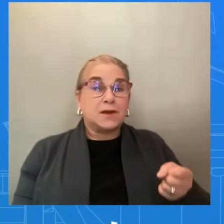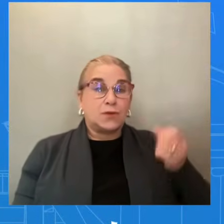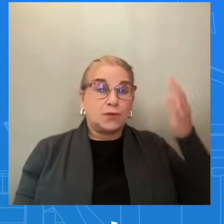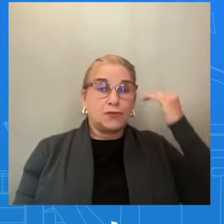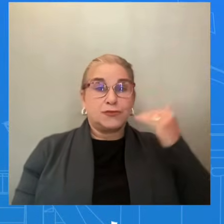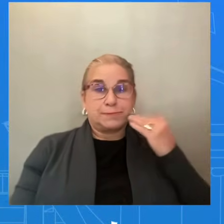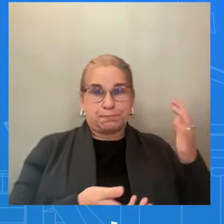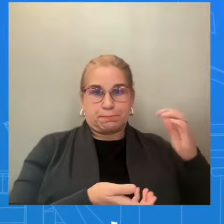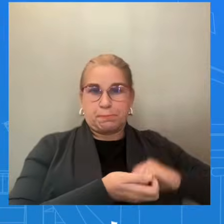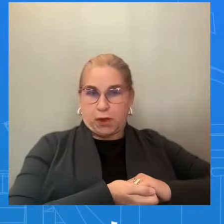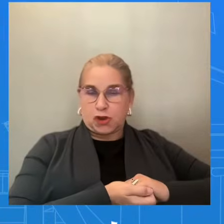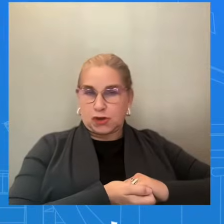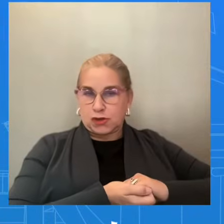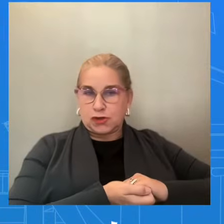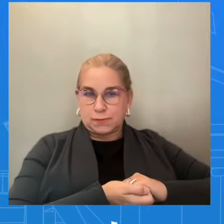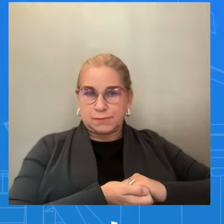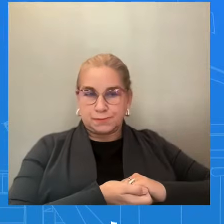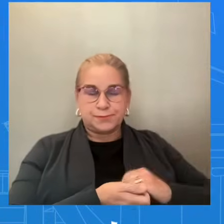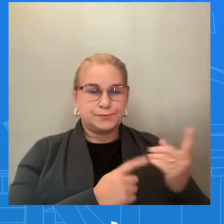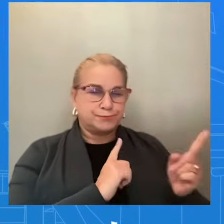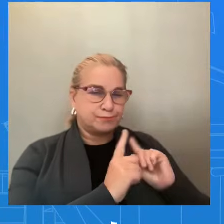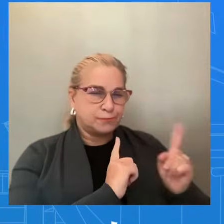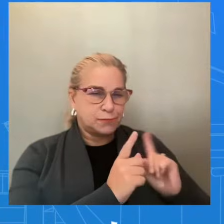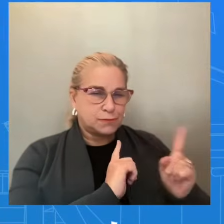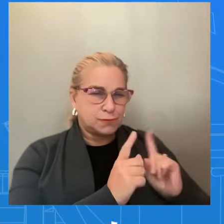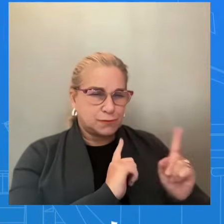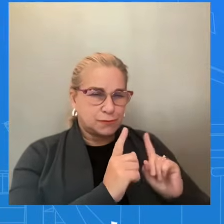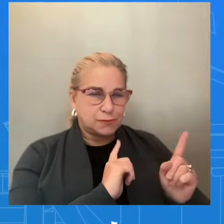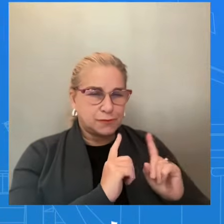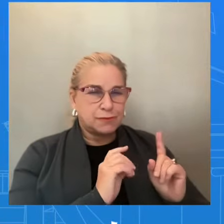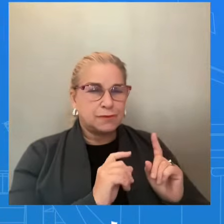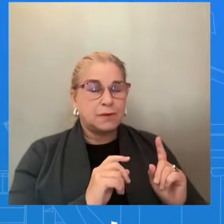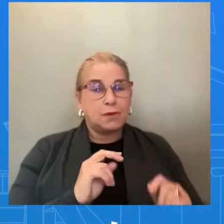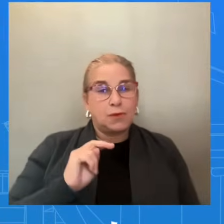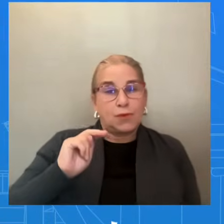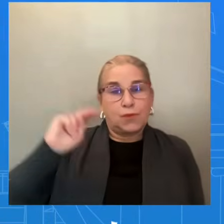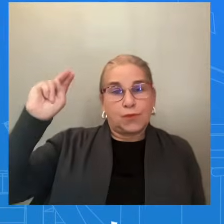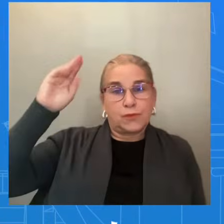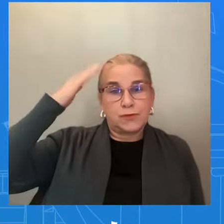we’re going to also continue to urge the North -- North Korea to reduce tensions and --